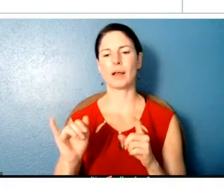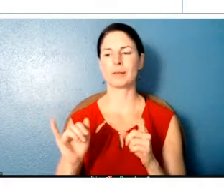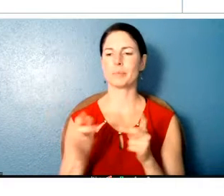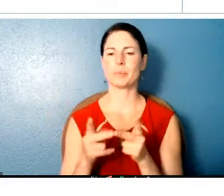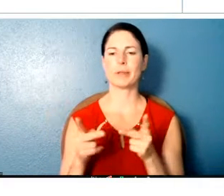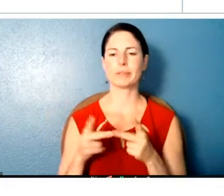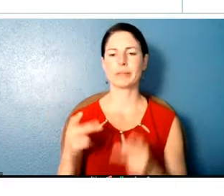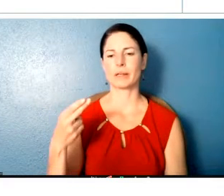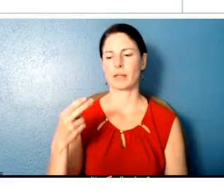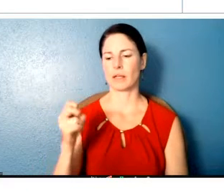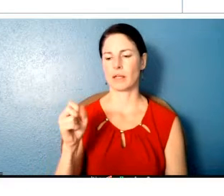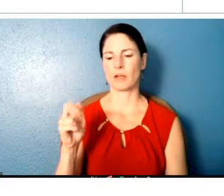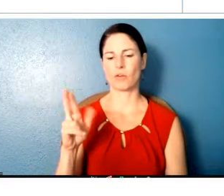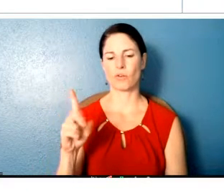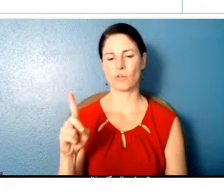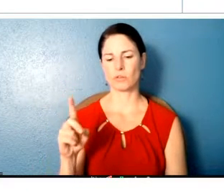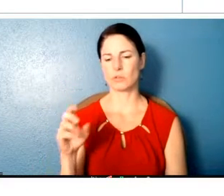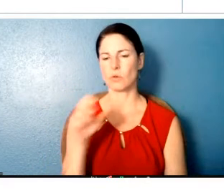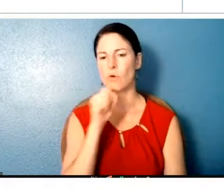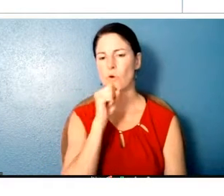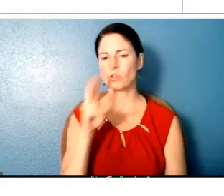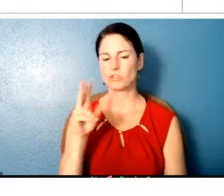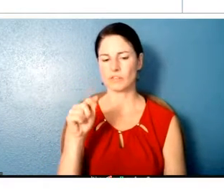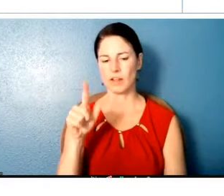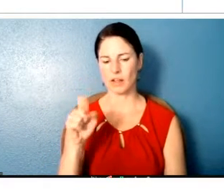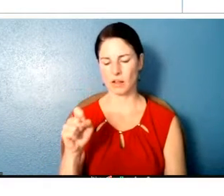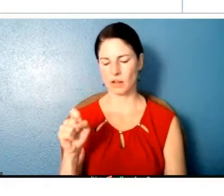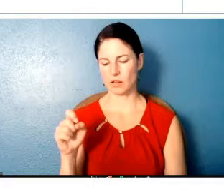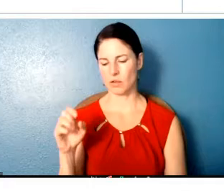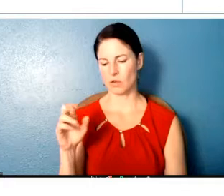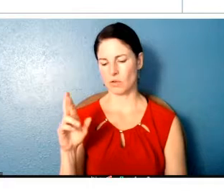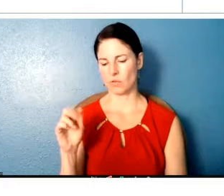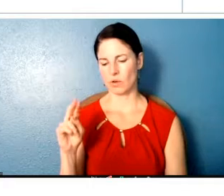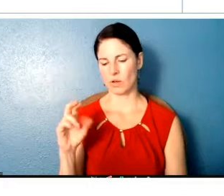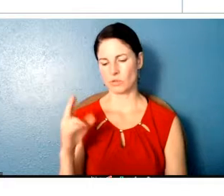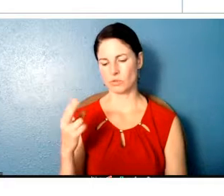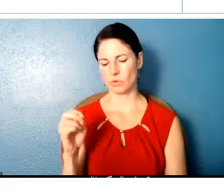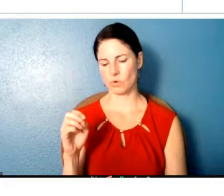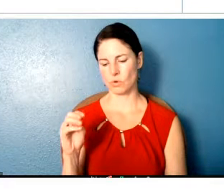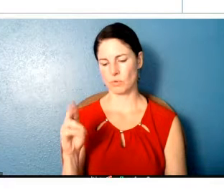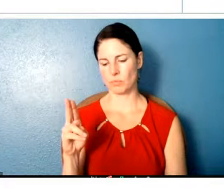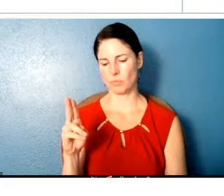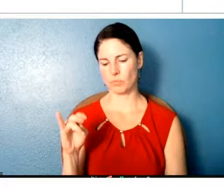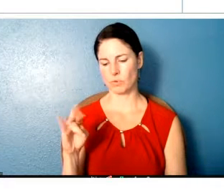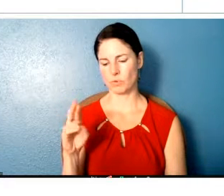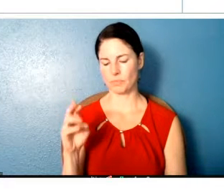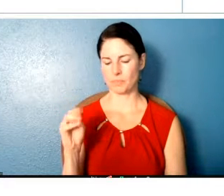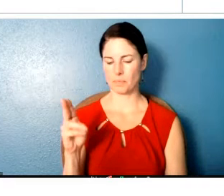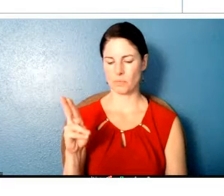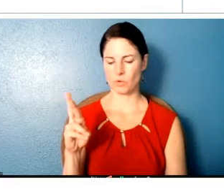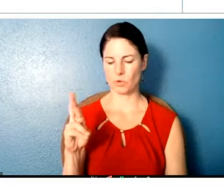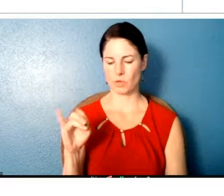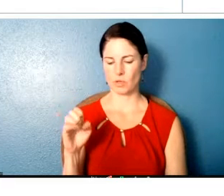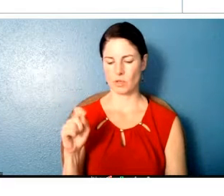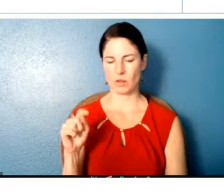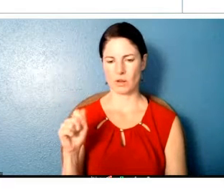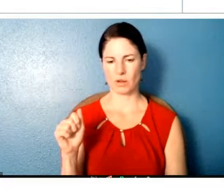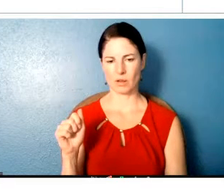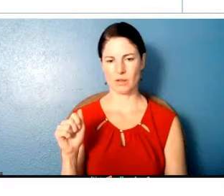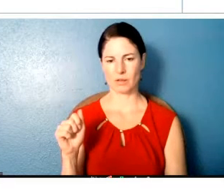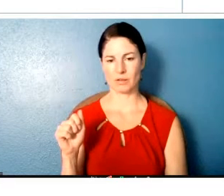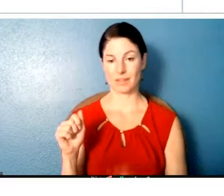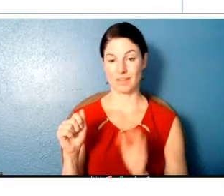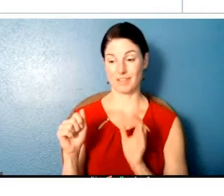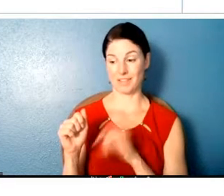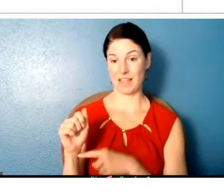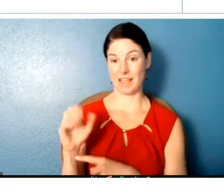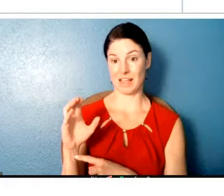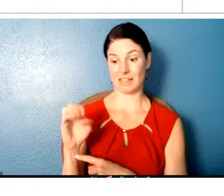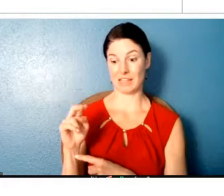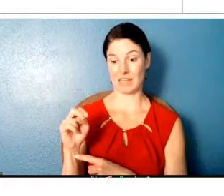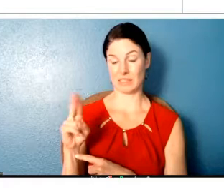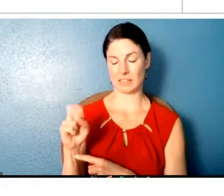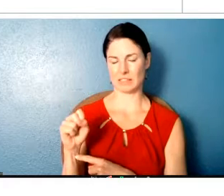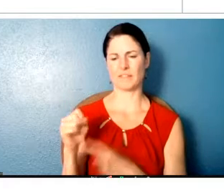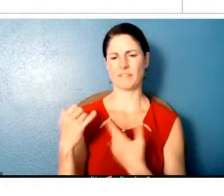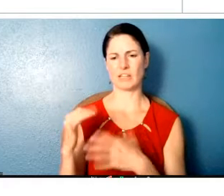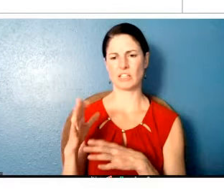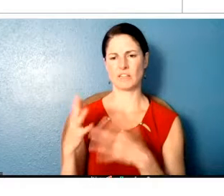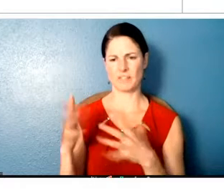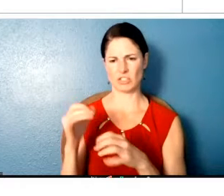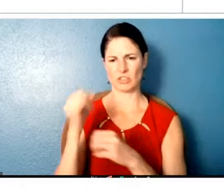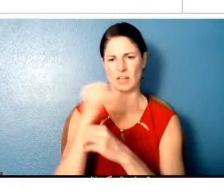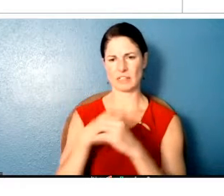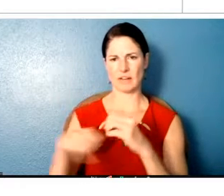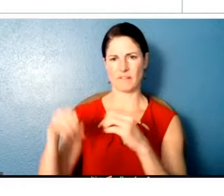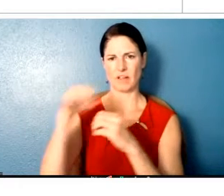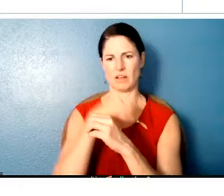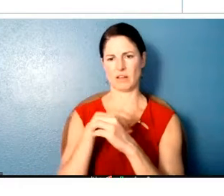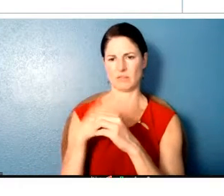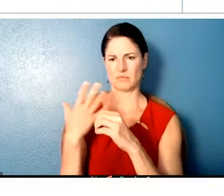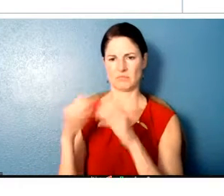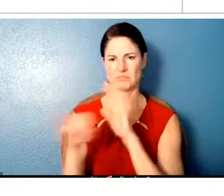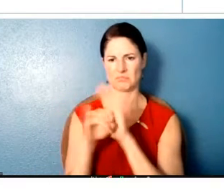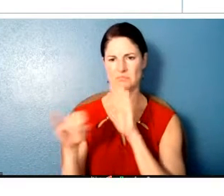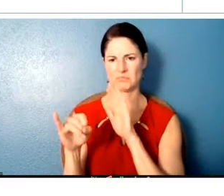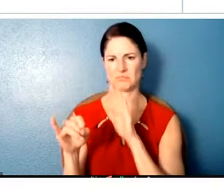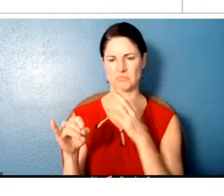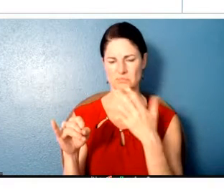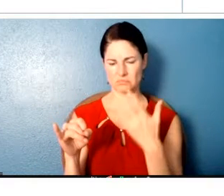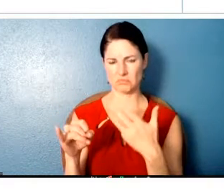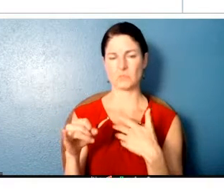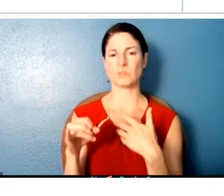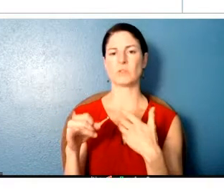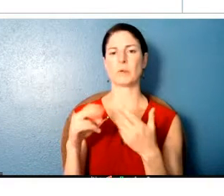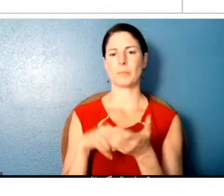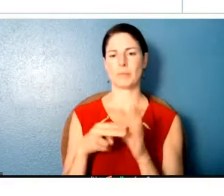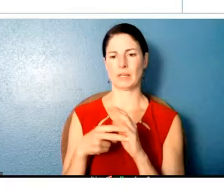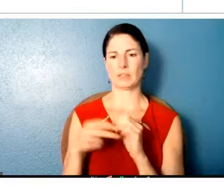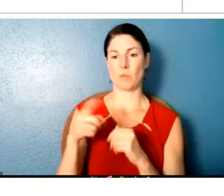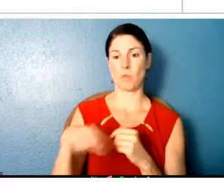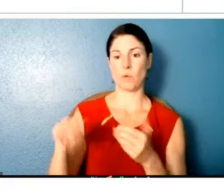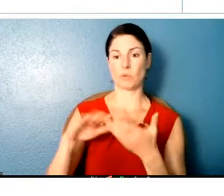orange Vale rancho Marietta these are census designated places and the center's actually has drawn lines around them that are identifiable on a map so to the extent possible, we have to keep those communities together as well.